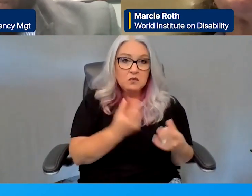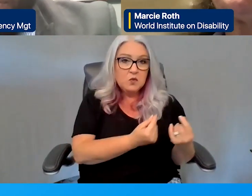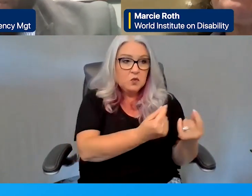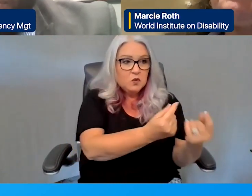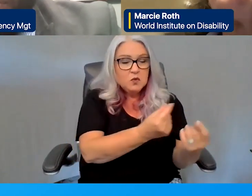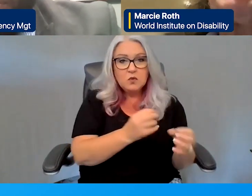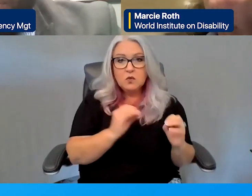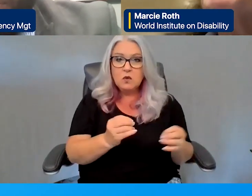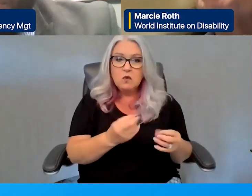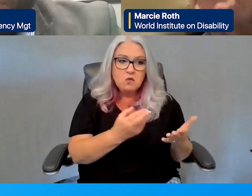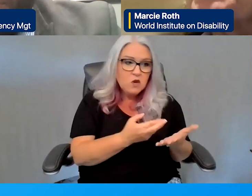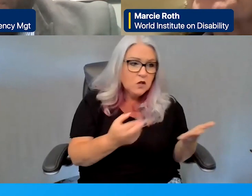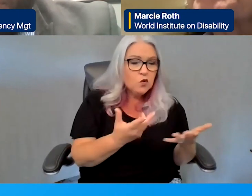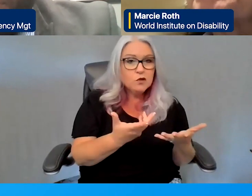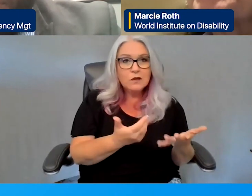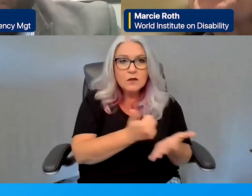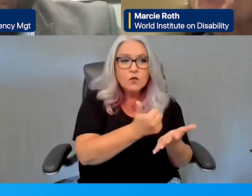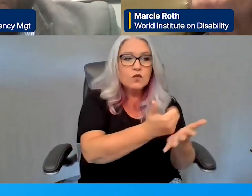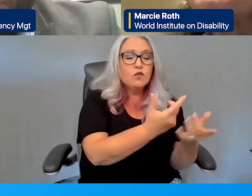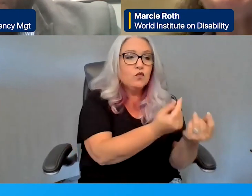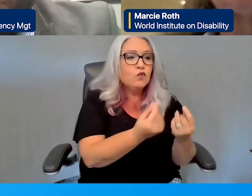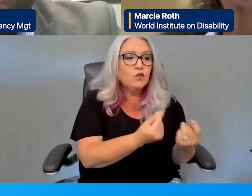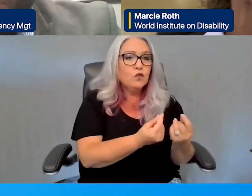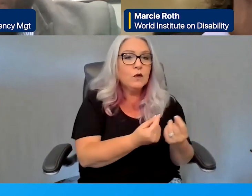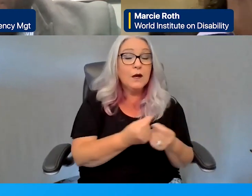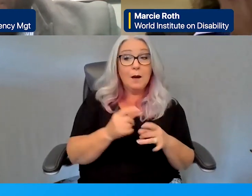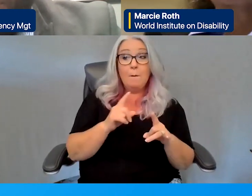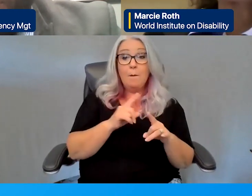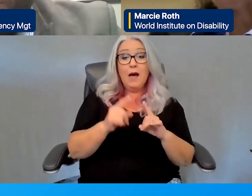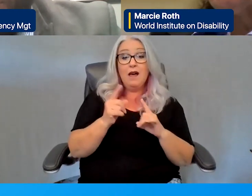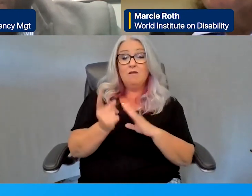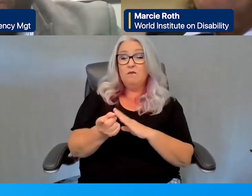it. But the moment one slim